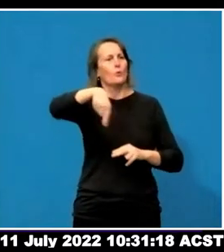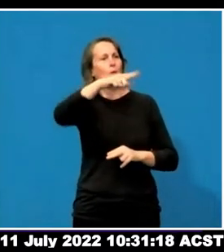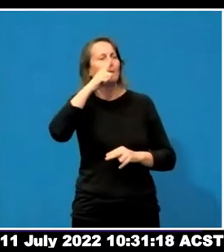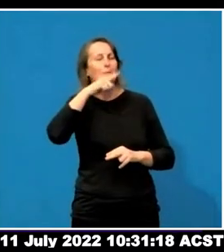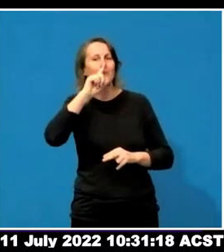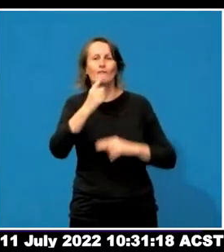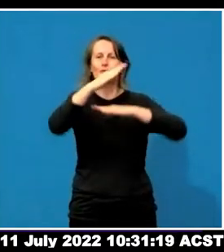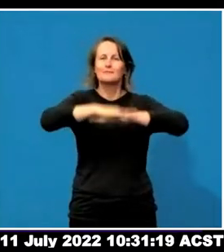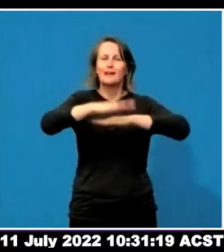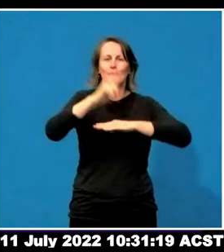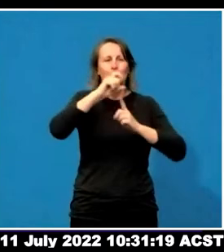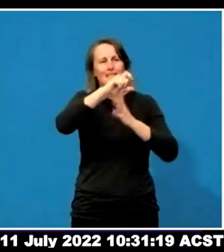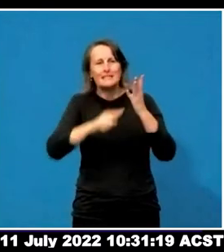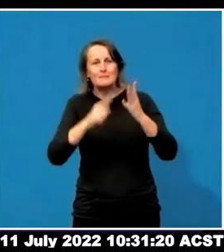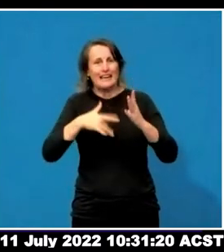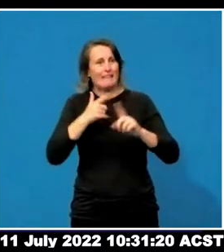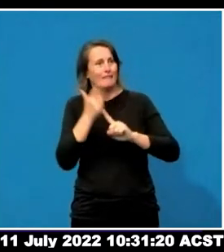disability in remote and very remote areas.